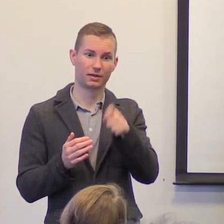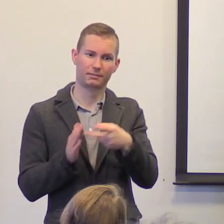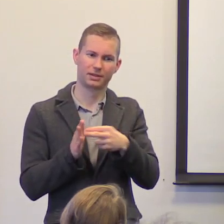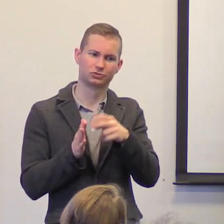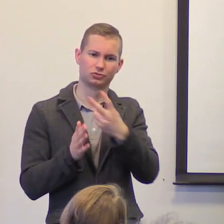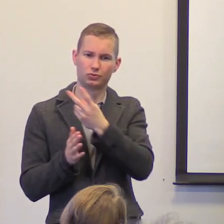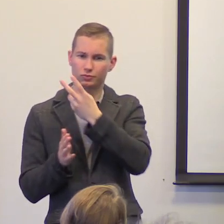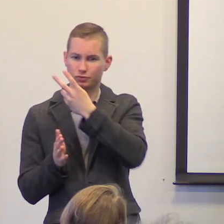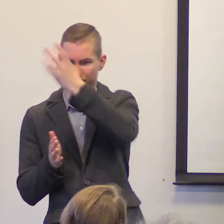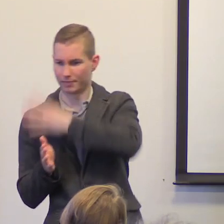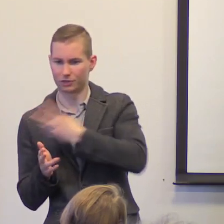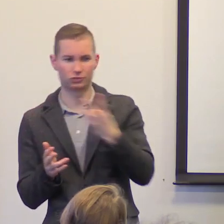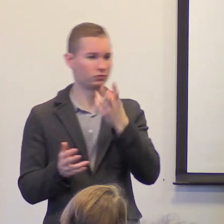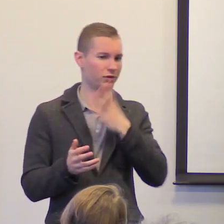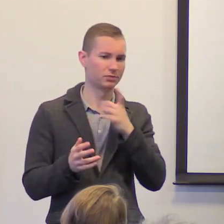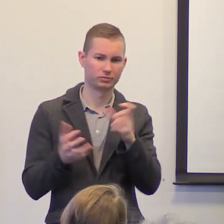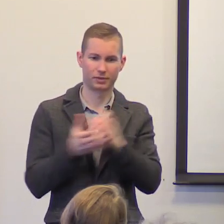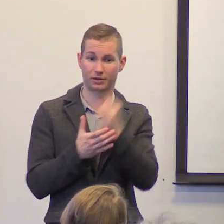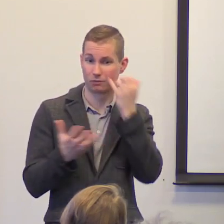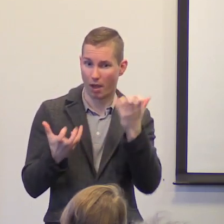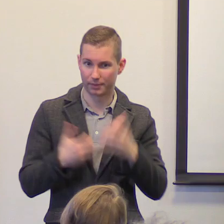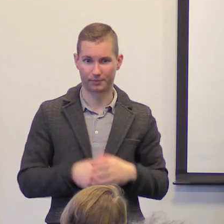men or two women get married if they'd like to.